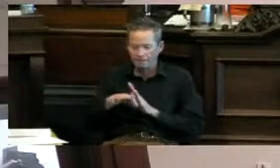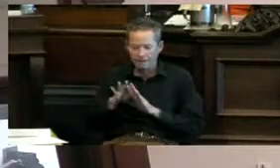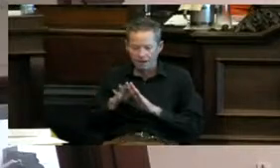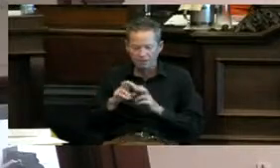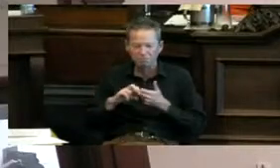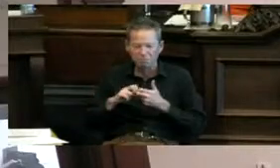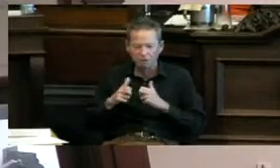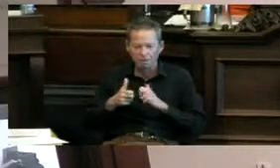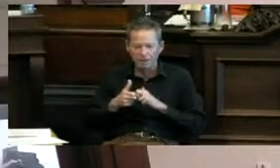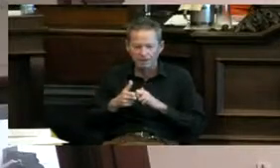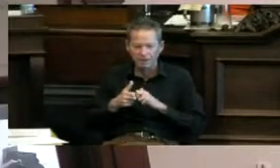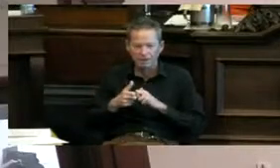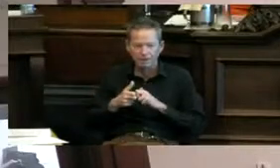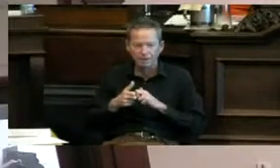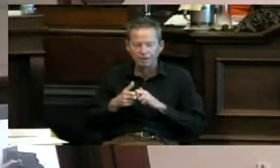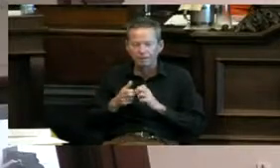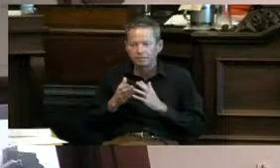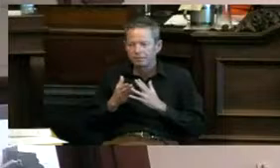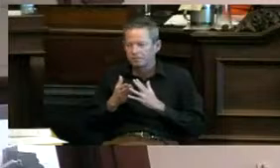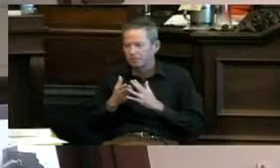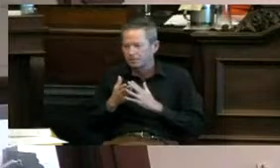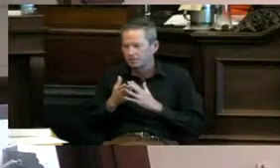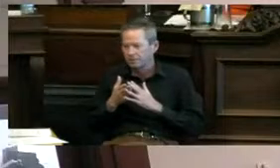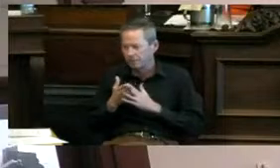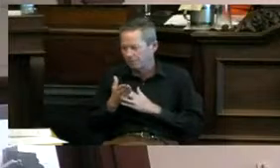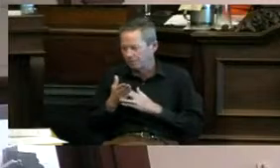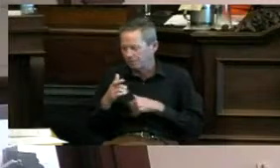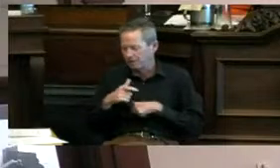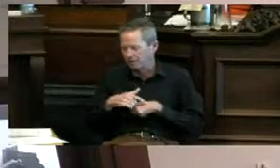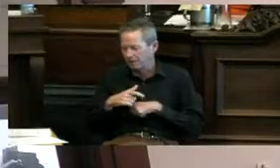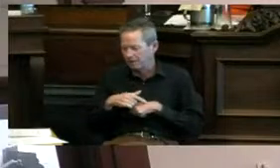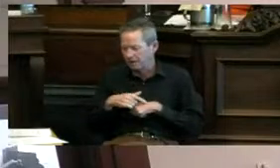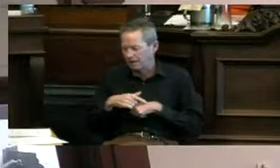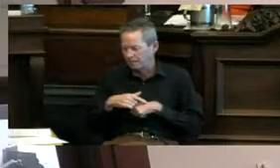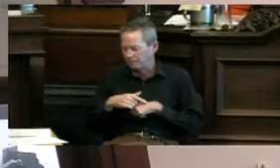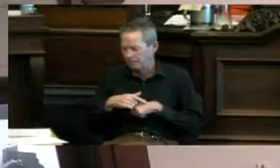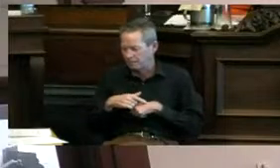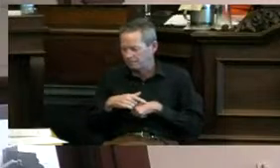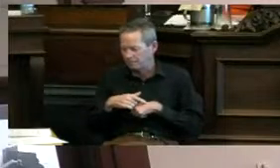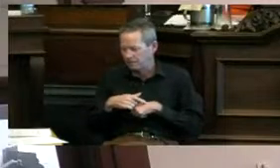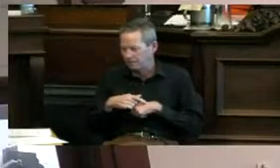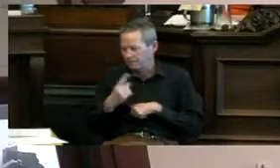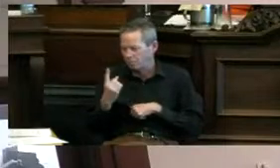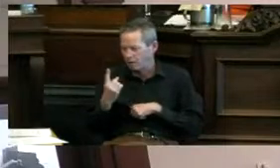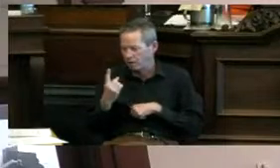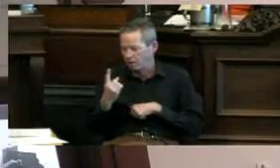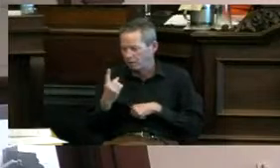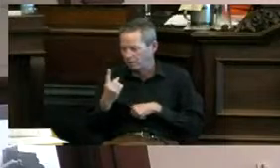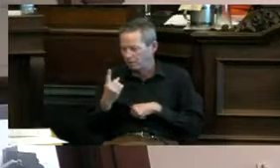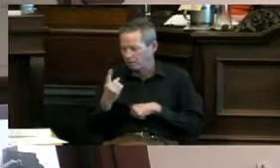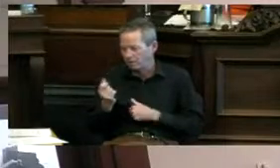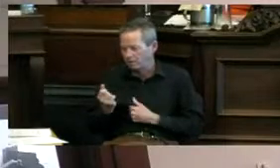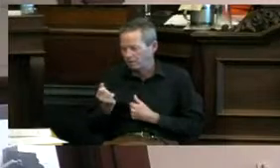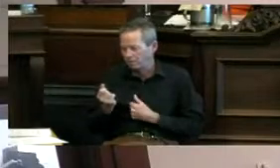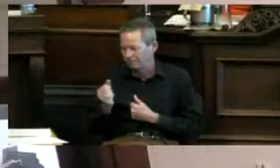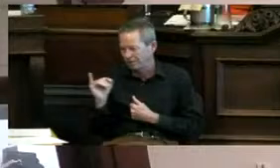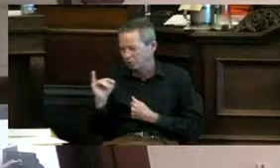MVP, I've found problematic. And this has been through the